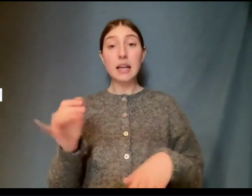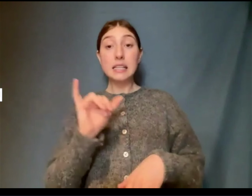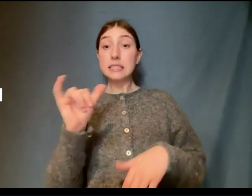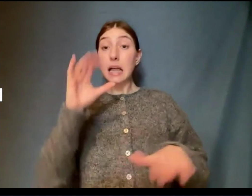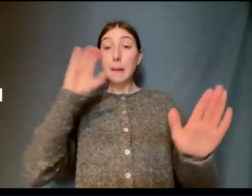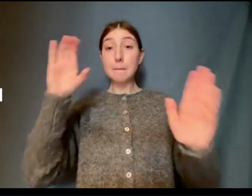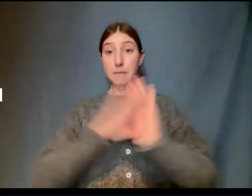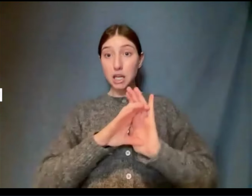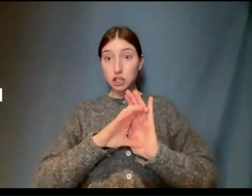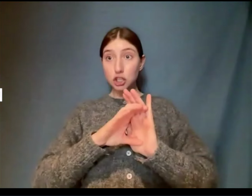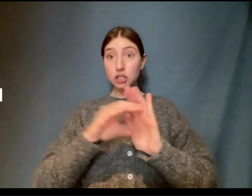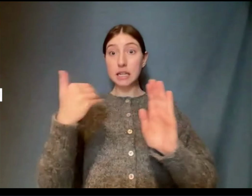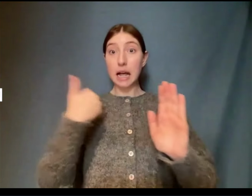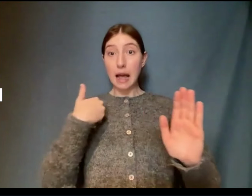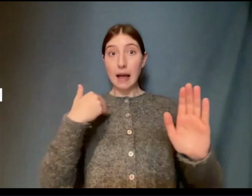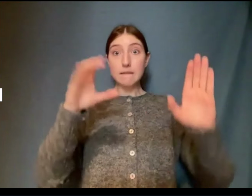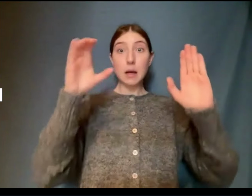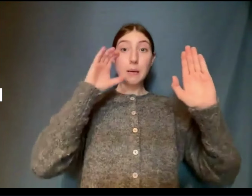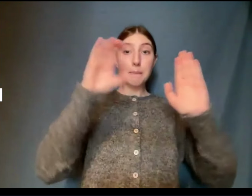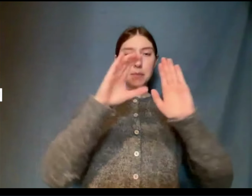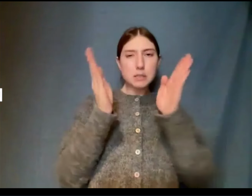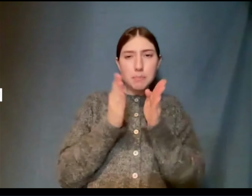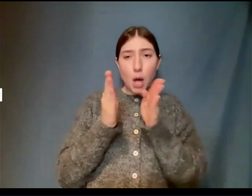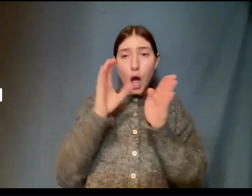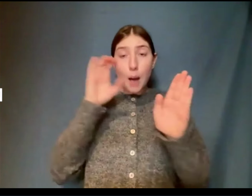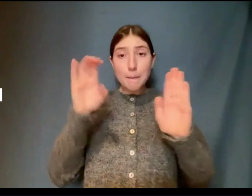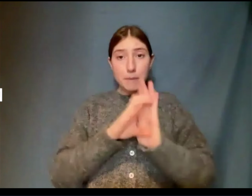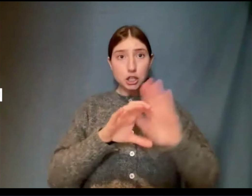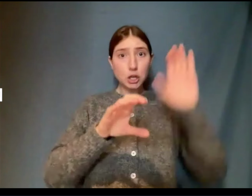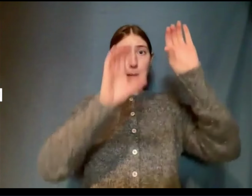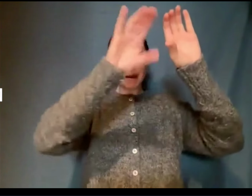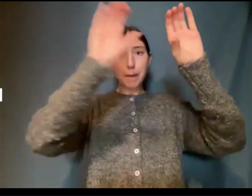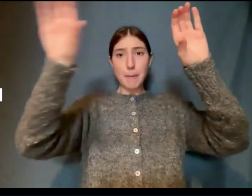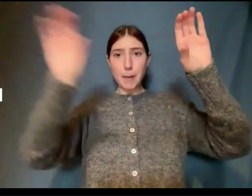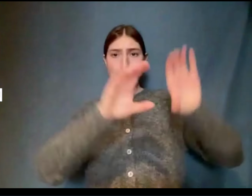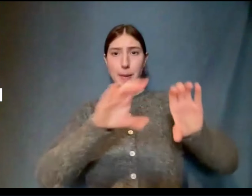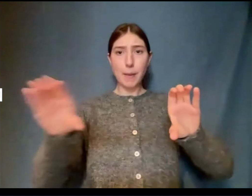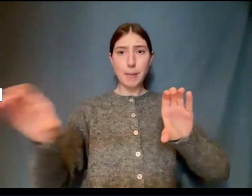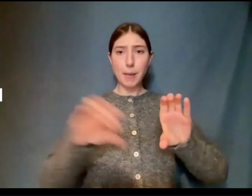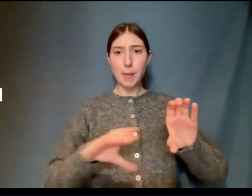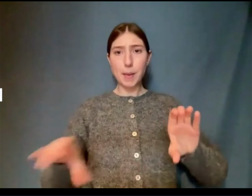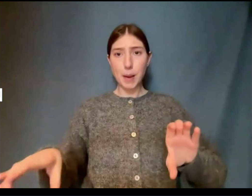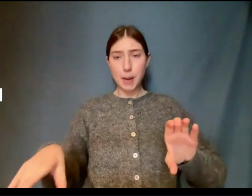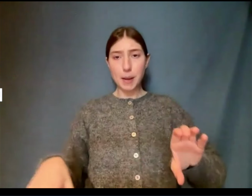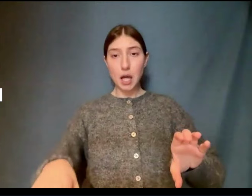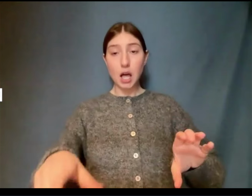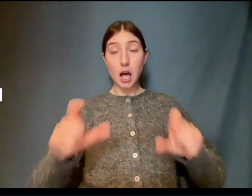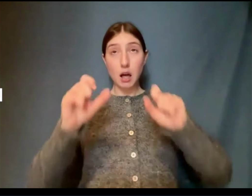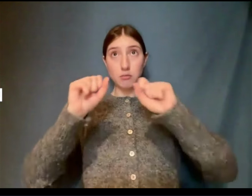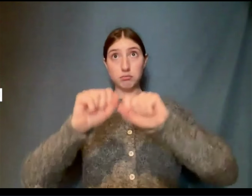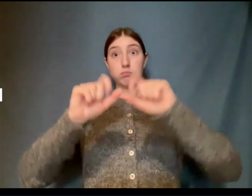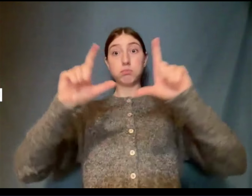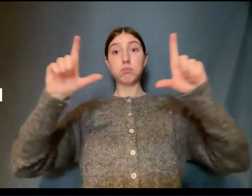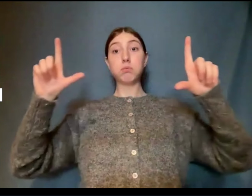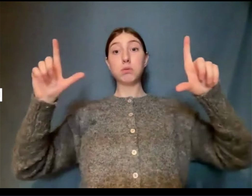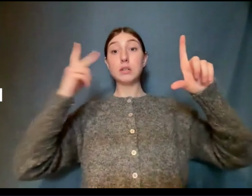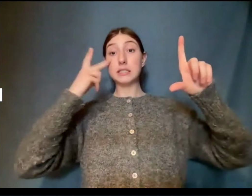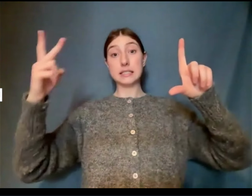Um to form something to form a large picture. Yeah, like a puzzle. Not not really like a puzzle,